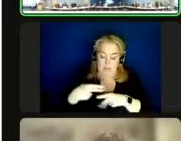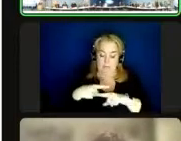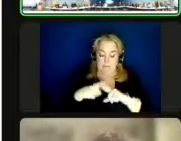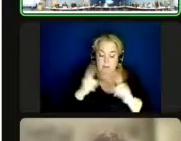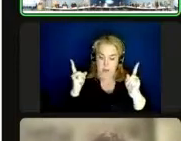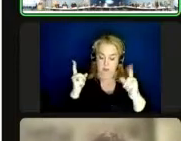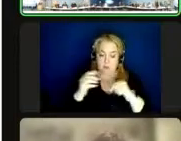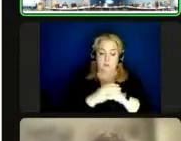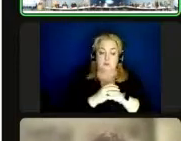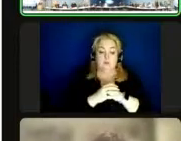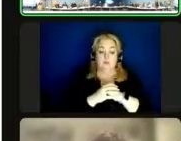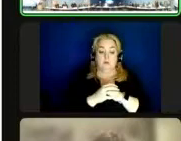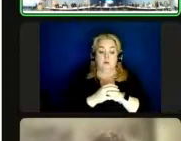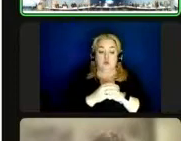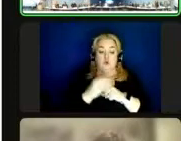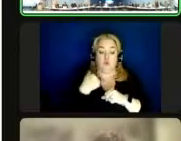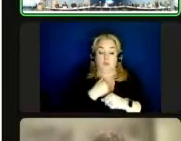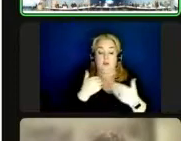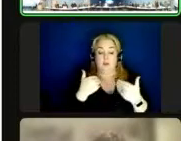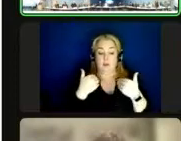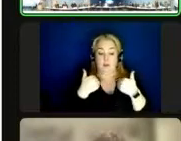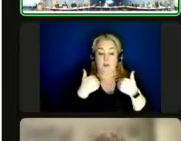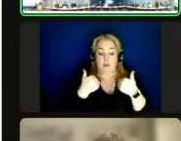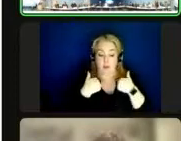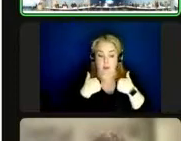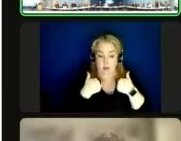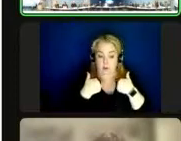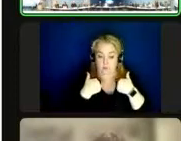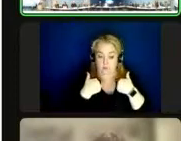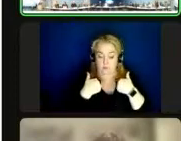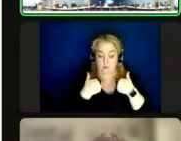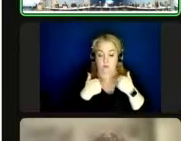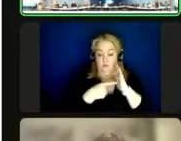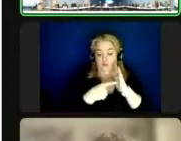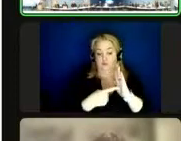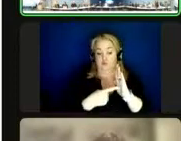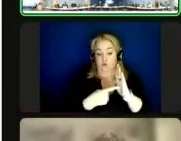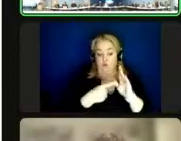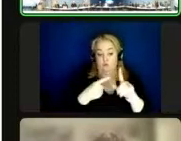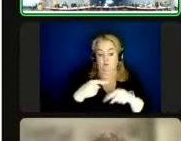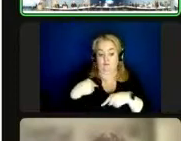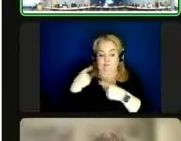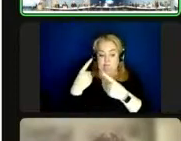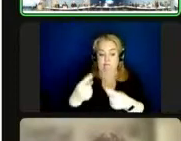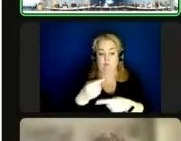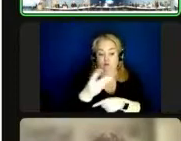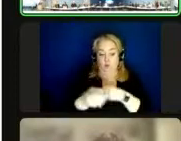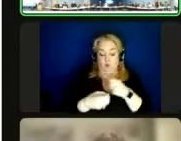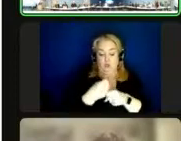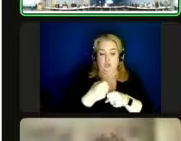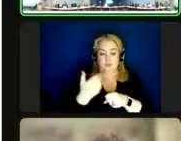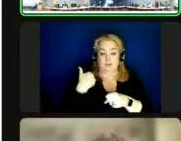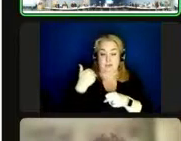WILLIE NELSON IS NOT VERY